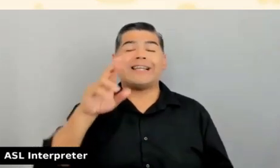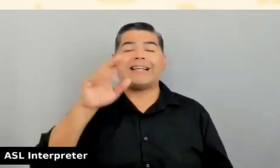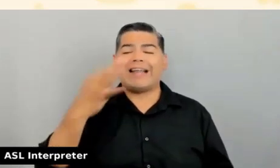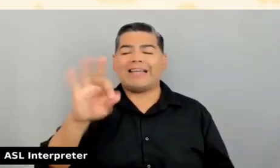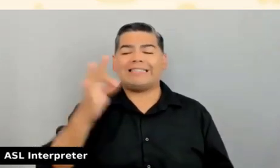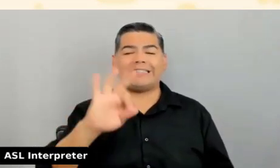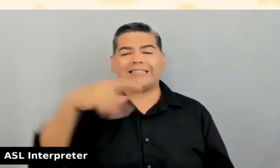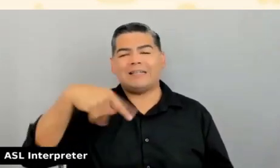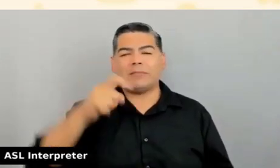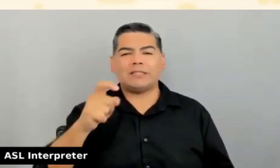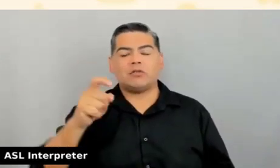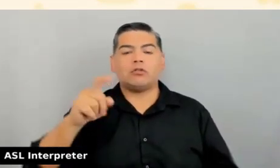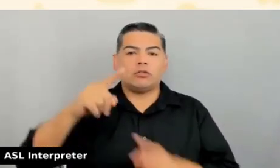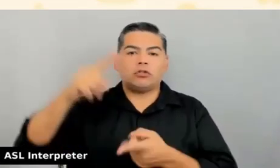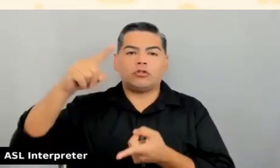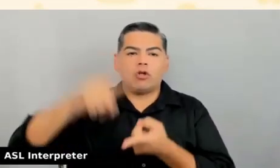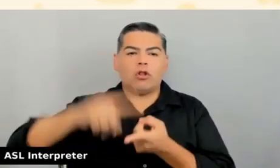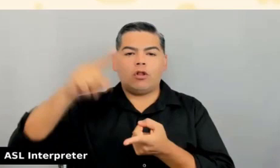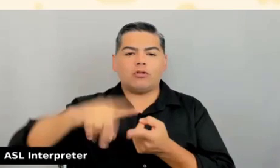So it is going to be failing that new criteria.